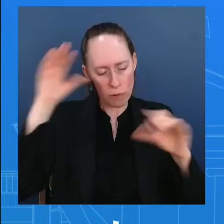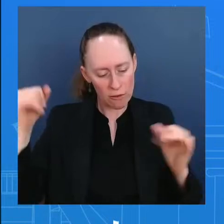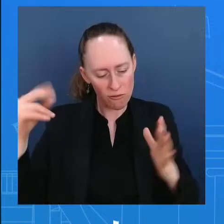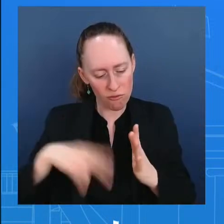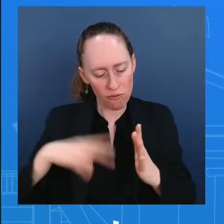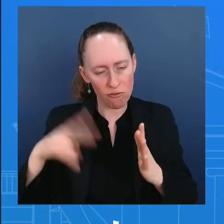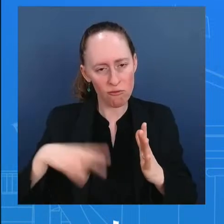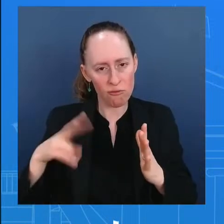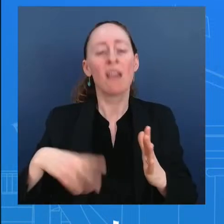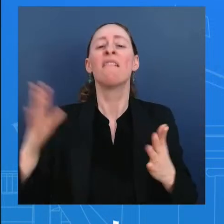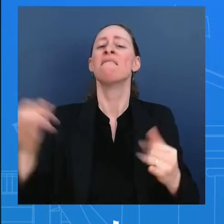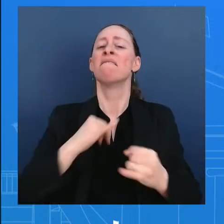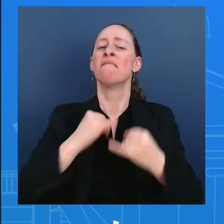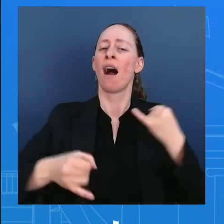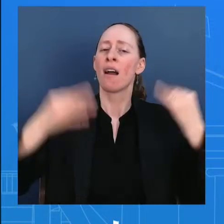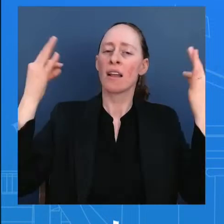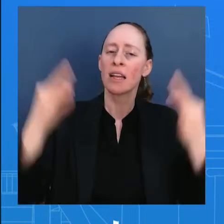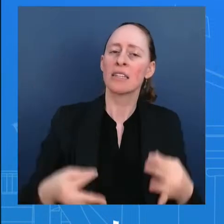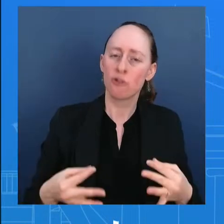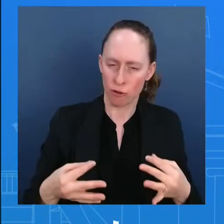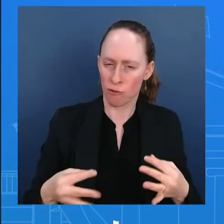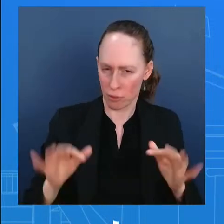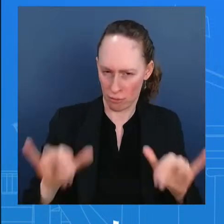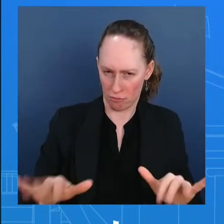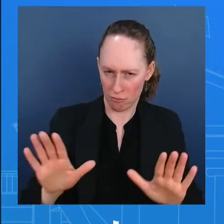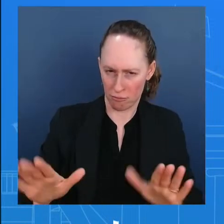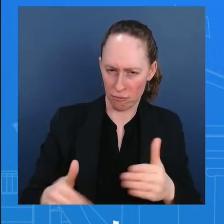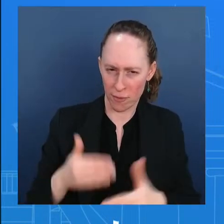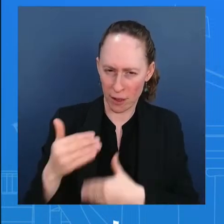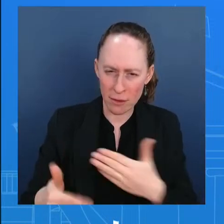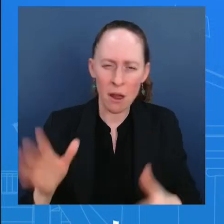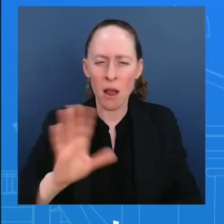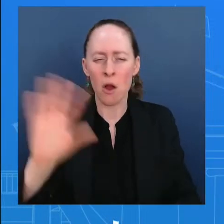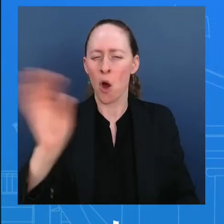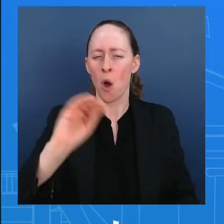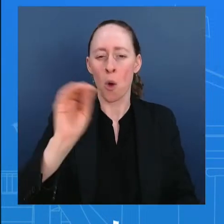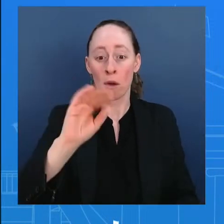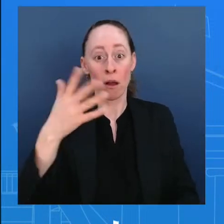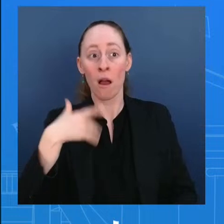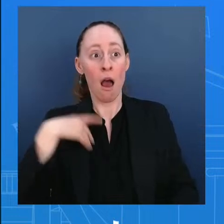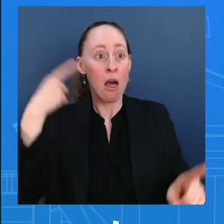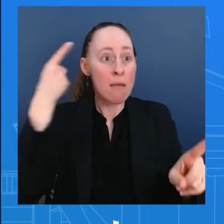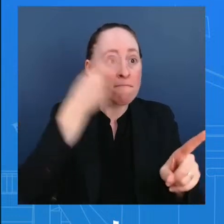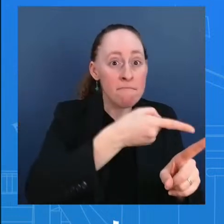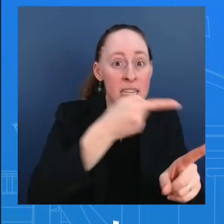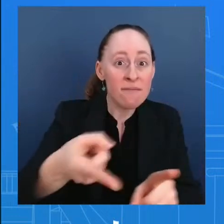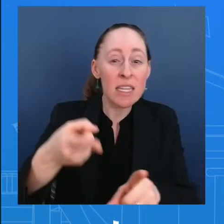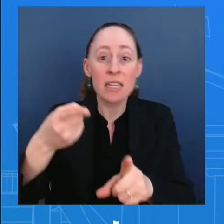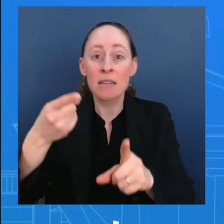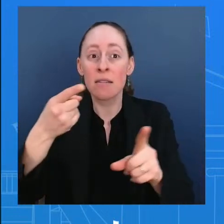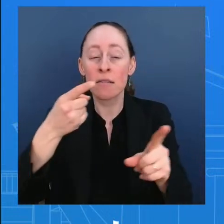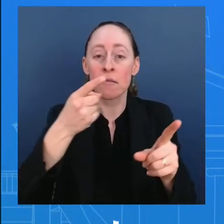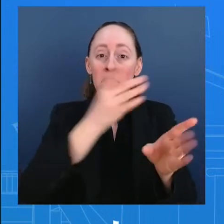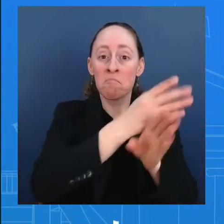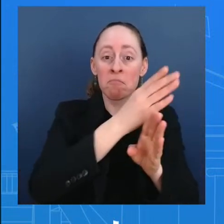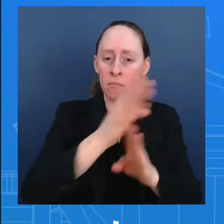And so, I’m not going to get into other industries. I’m focusing on what CFIUS presented to this president and the decision that the president made.